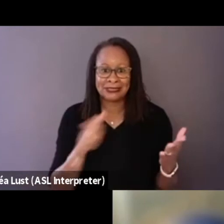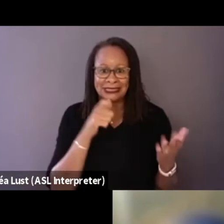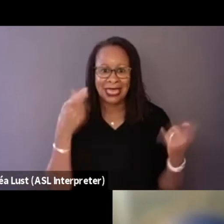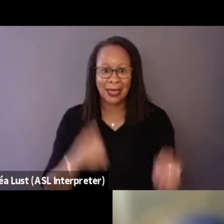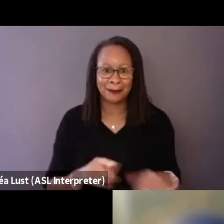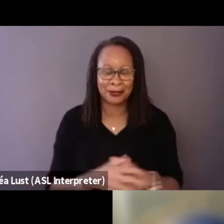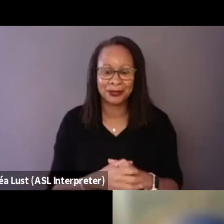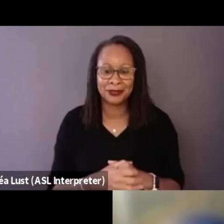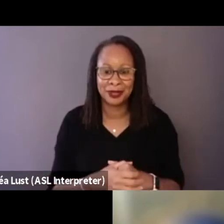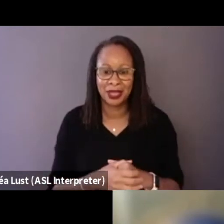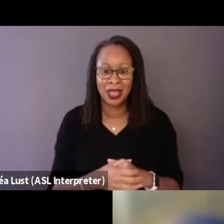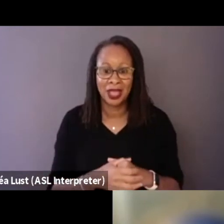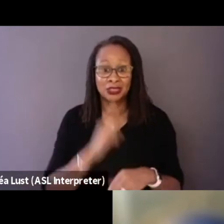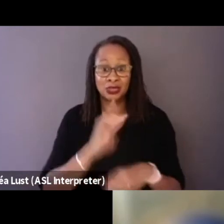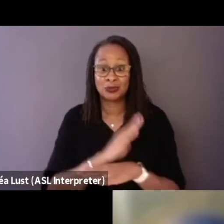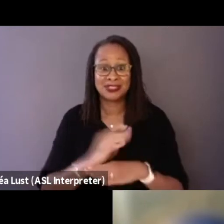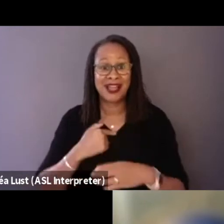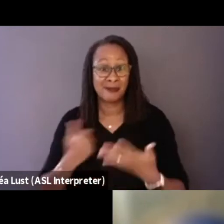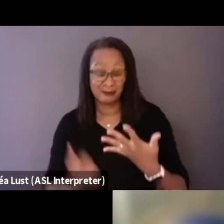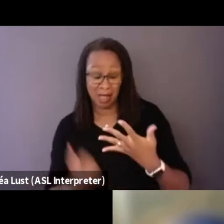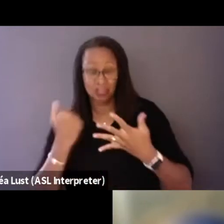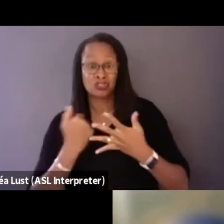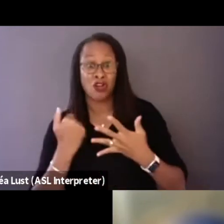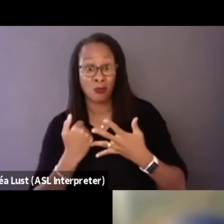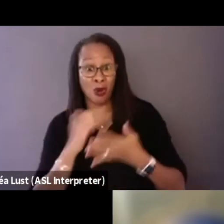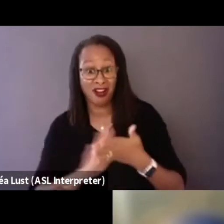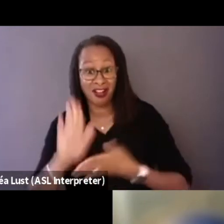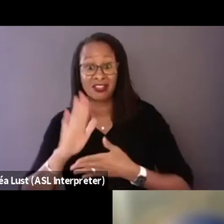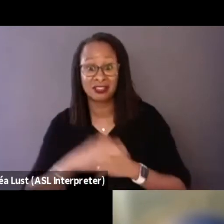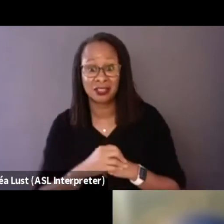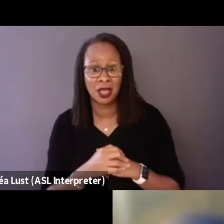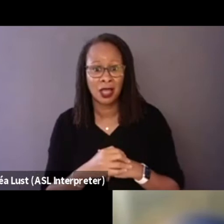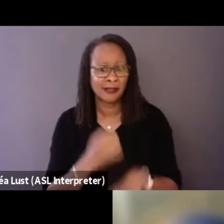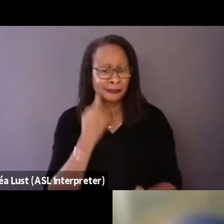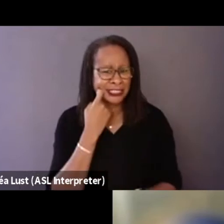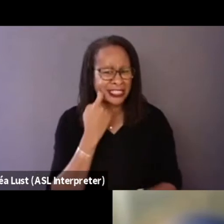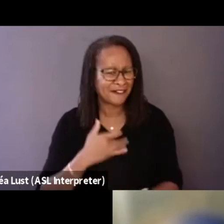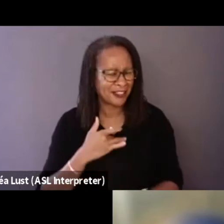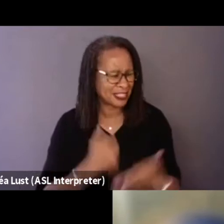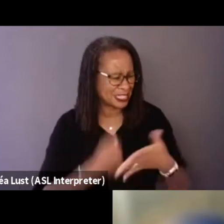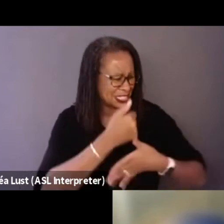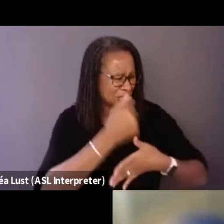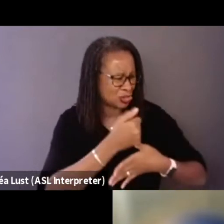Because I'm literally right now a sophomore, and I'm like, I was just a senior in high school.